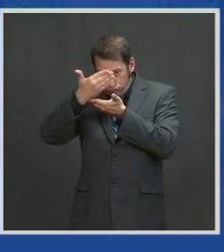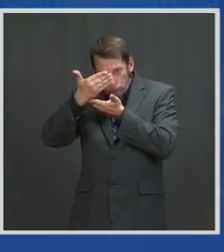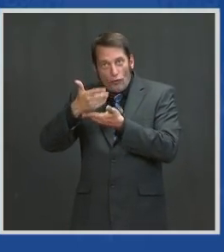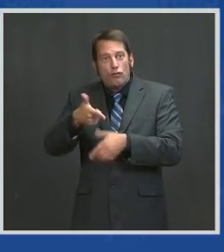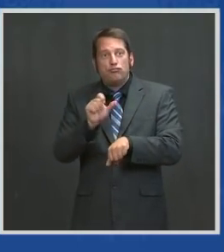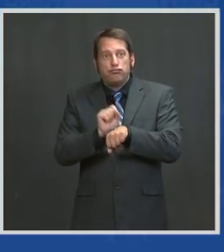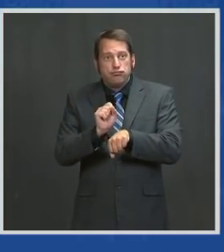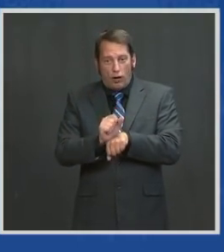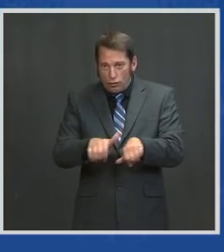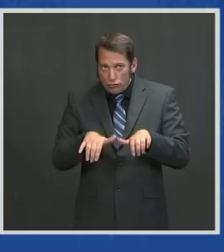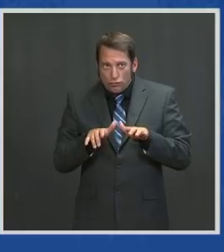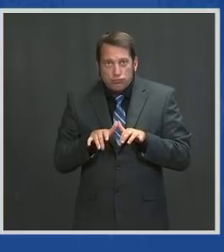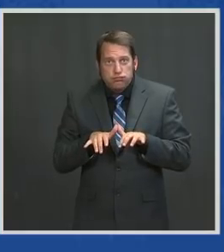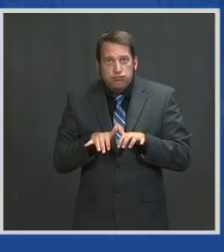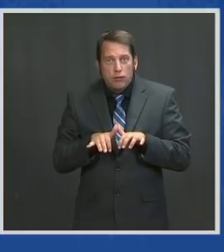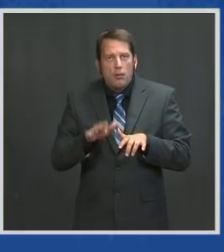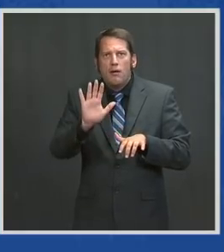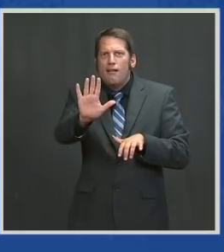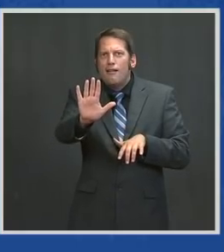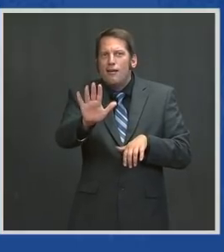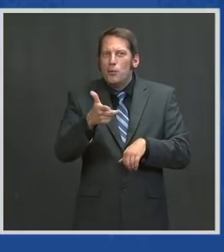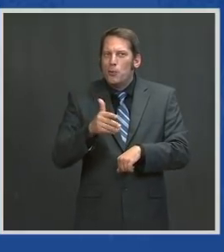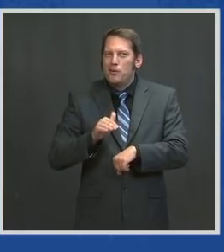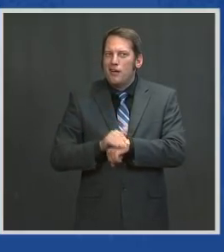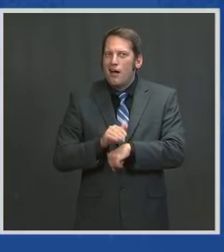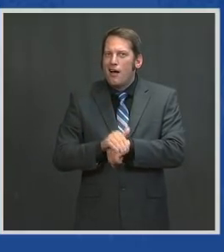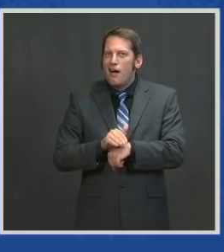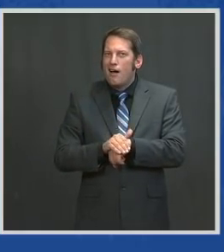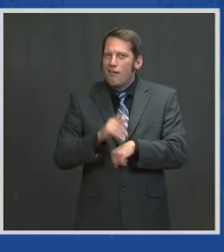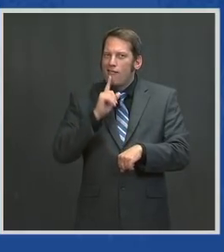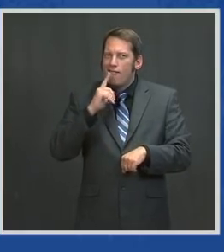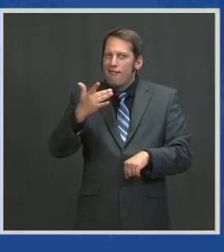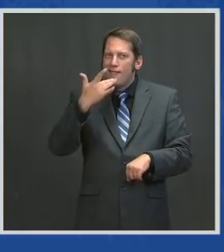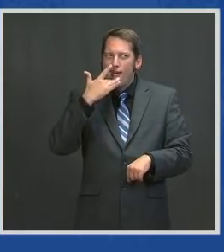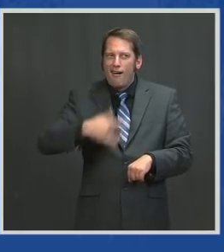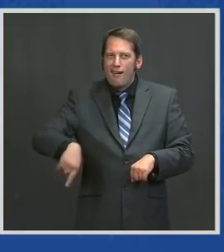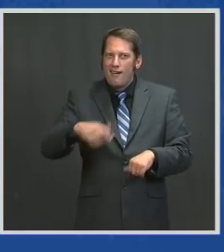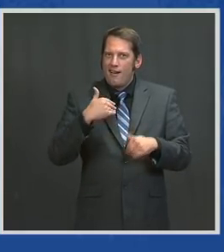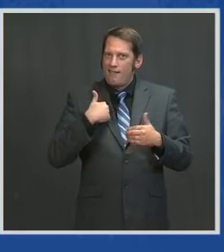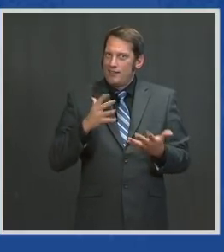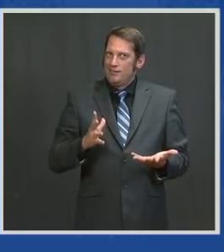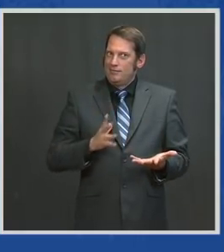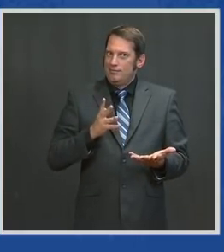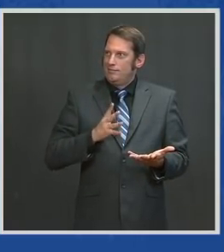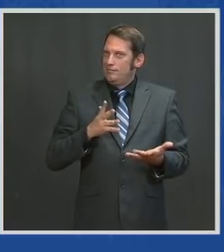the cornerstone of our success right by our sides. Right here in this transformed hangar,